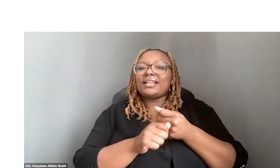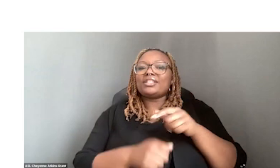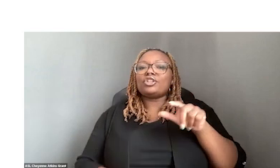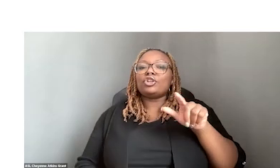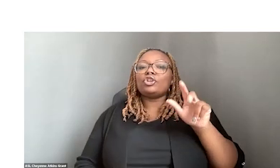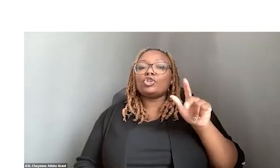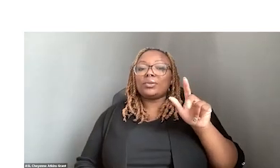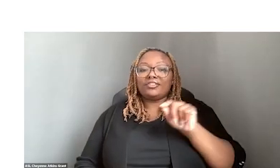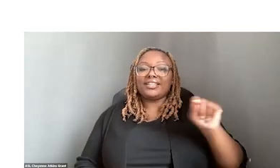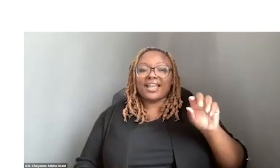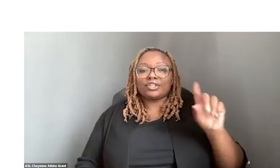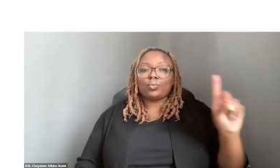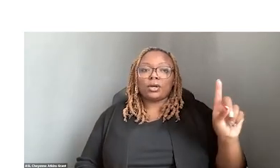and there were some changes that came along with that.